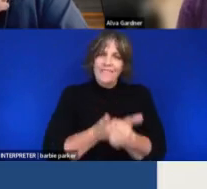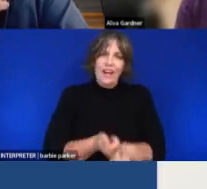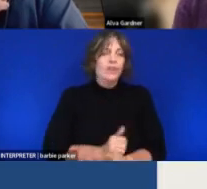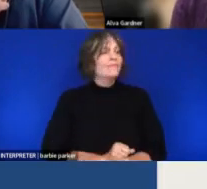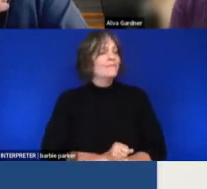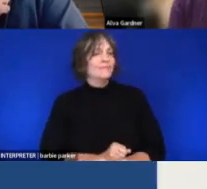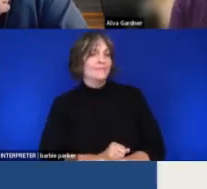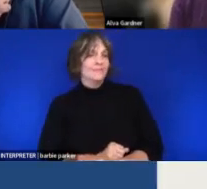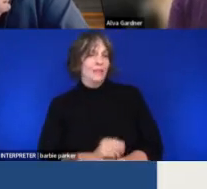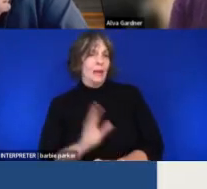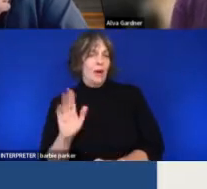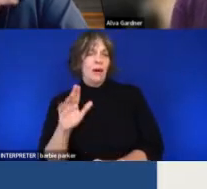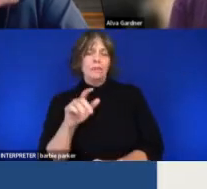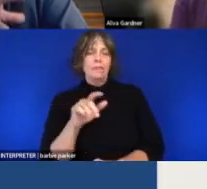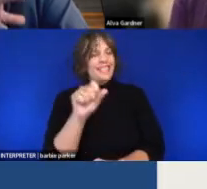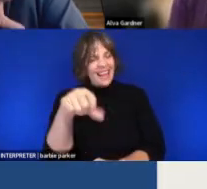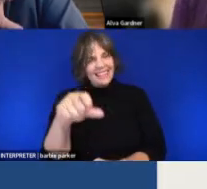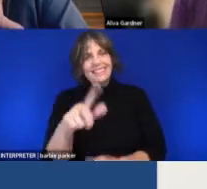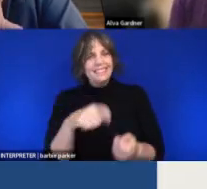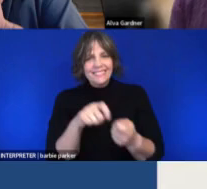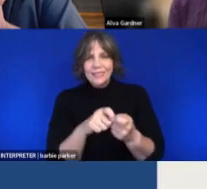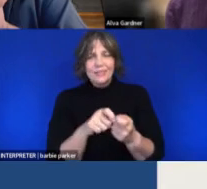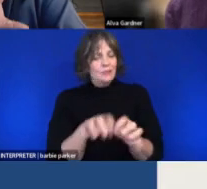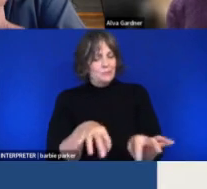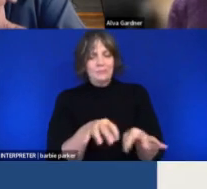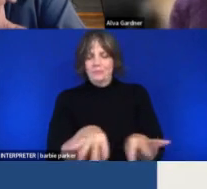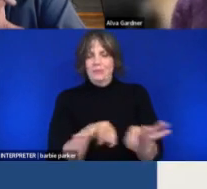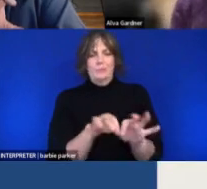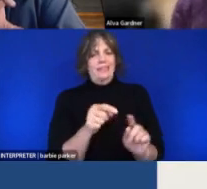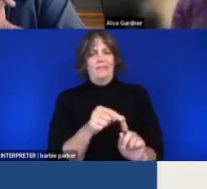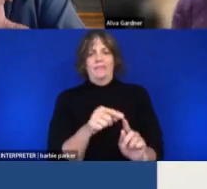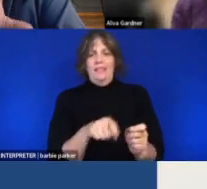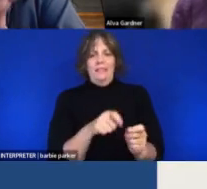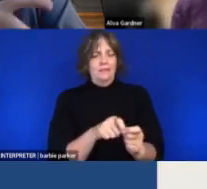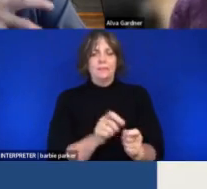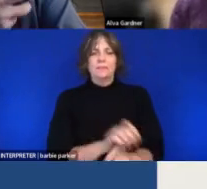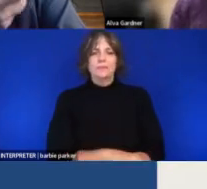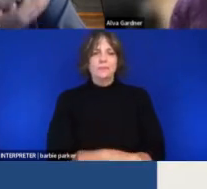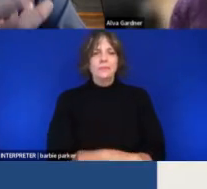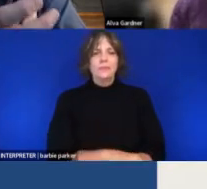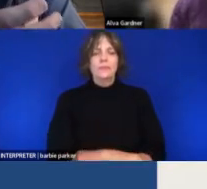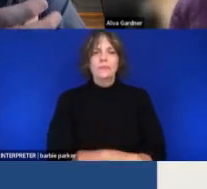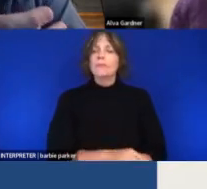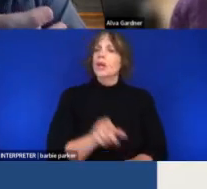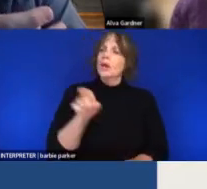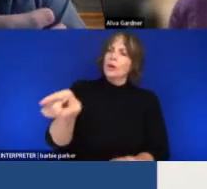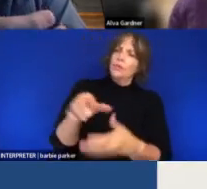is being specific. We take what people tell us and then we paraphrase it into generalities,